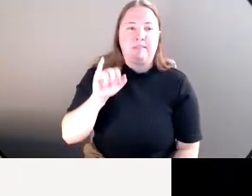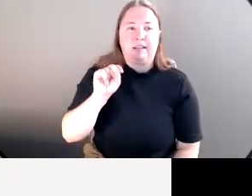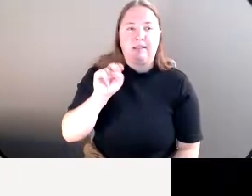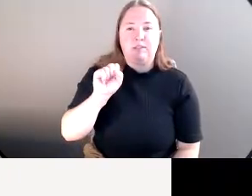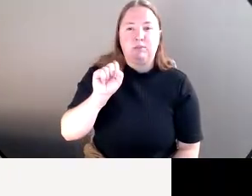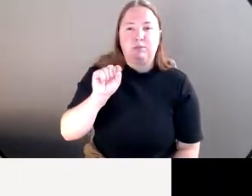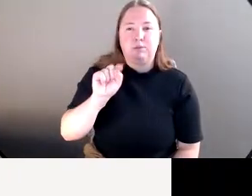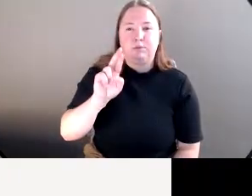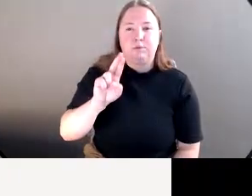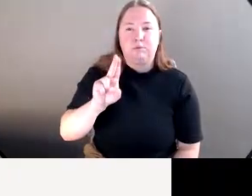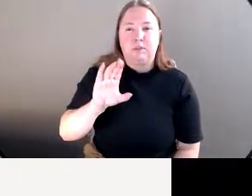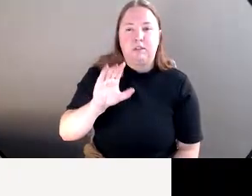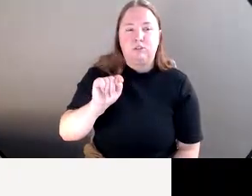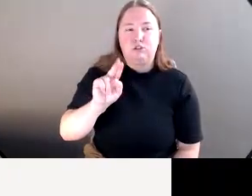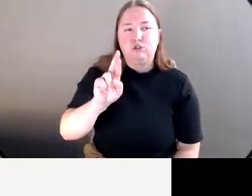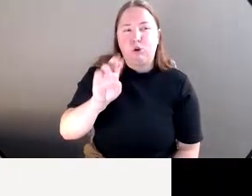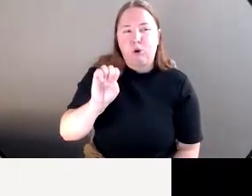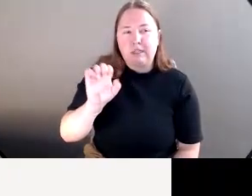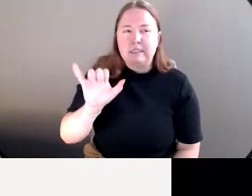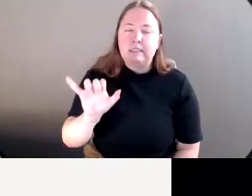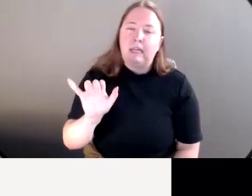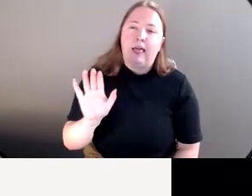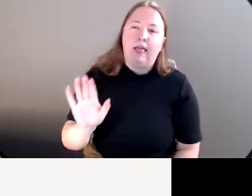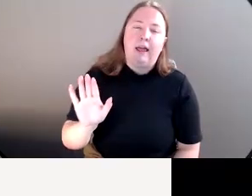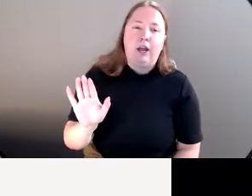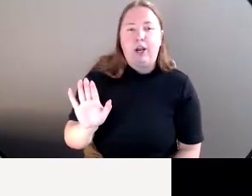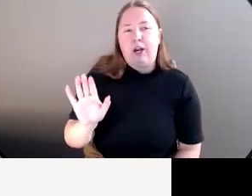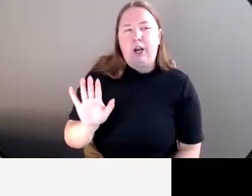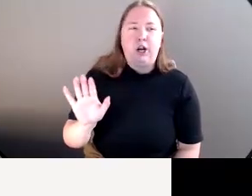sort of status,